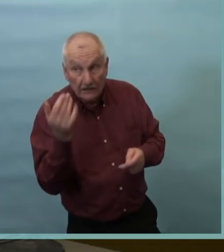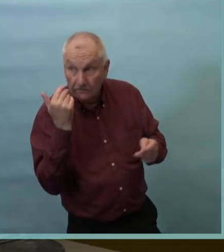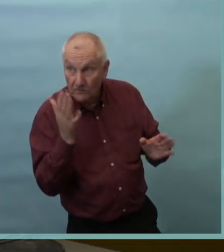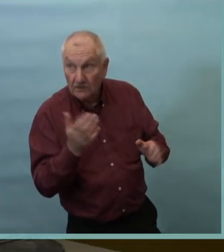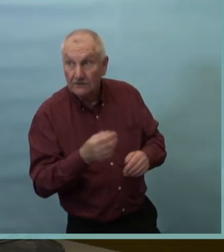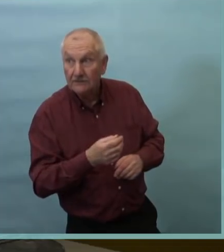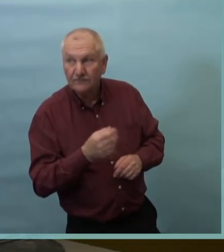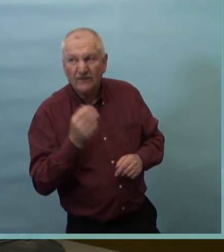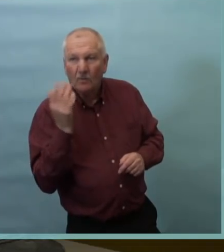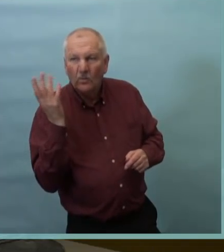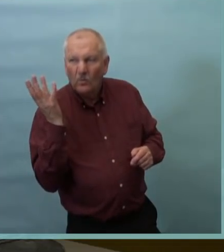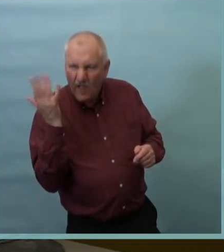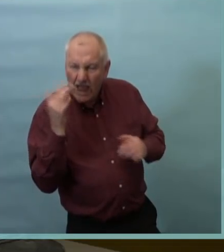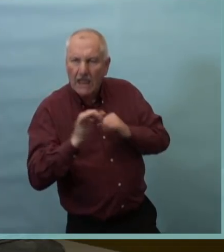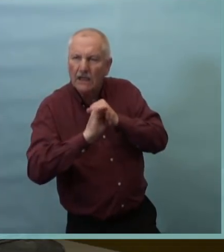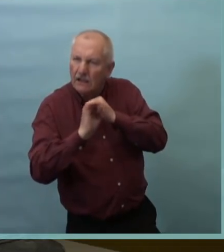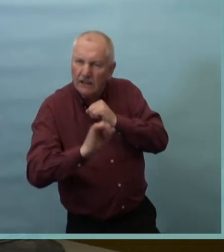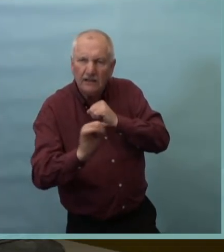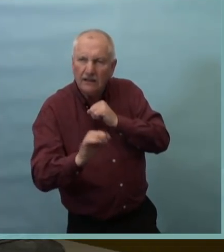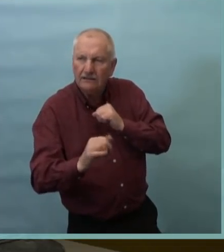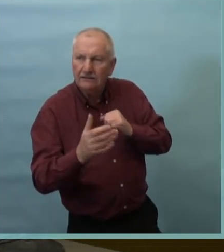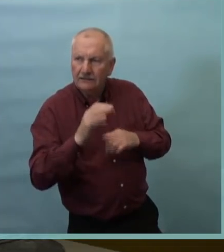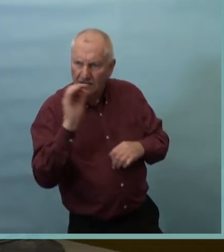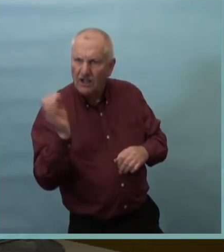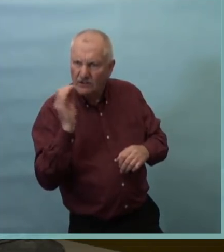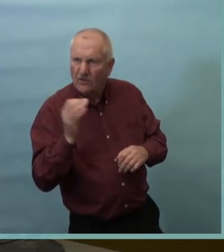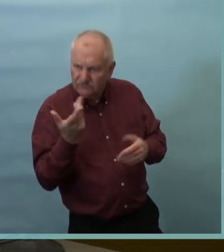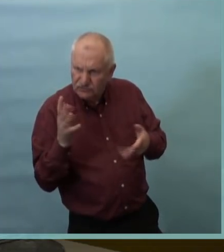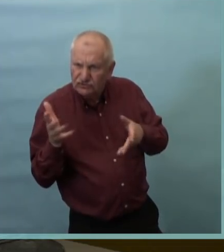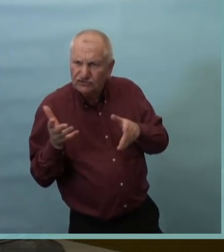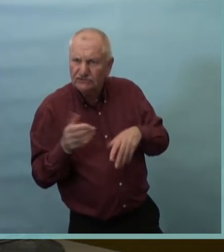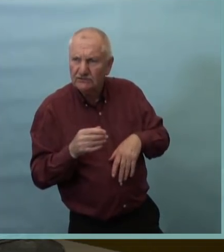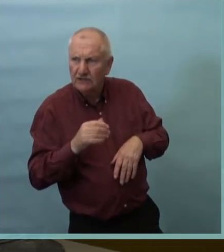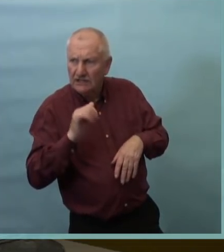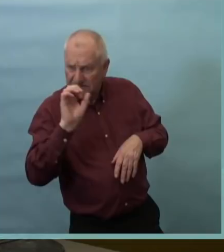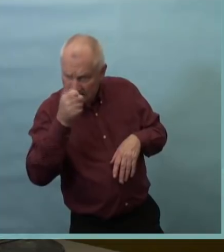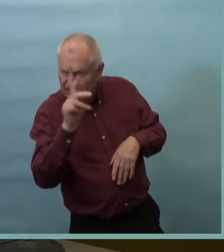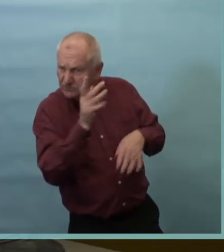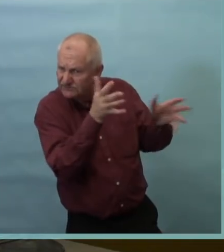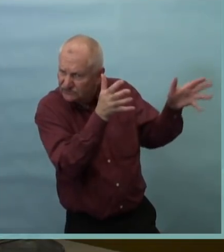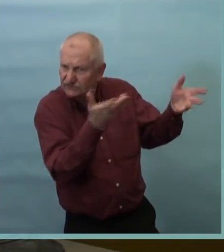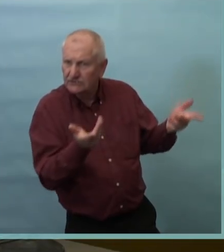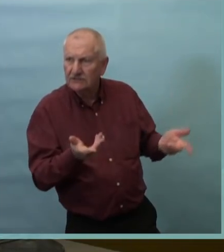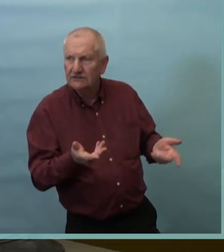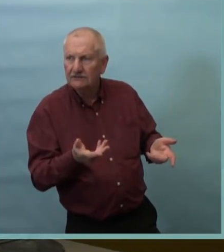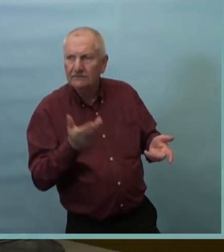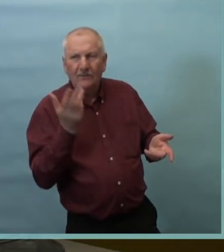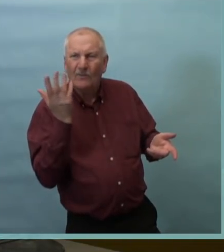we've been looking at Ontario we've been looking at the Statue and other provinces why didn't take so long to come up with such a comprehensive plan